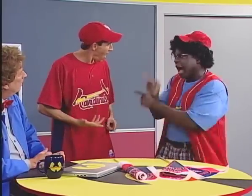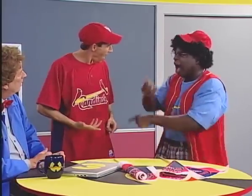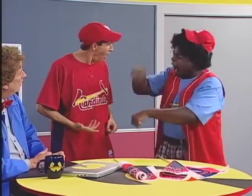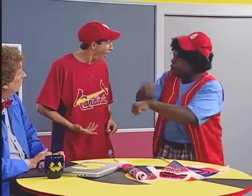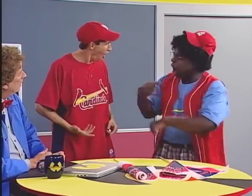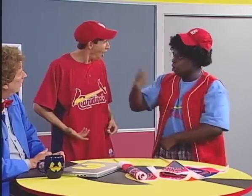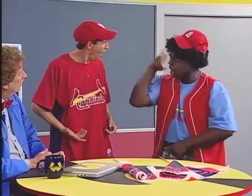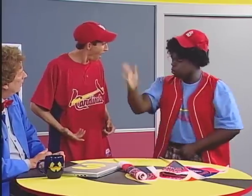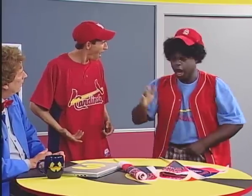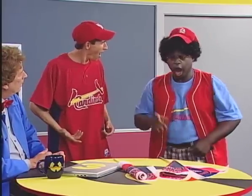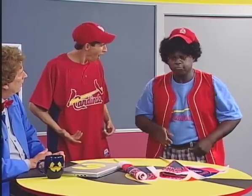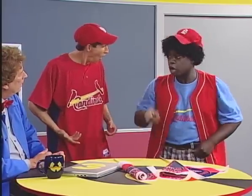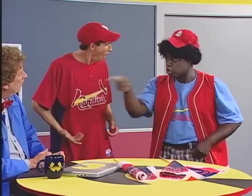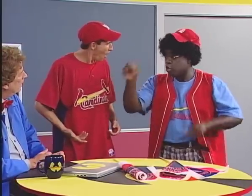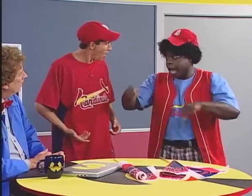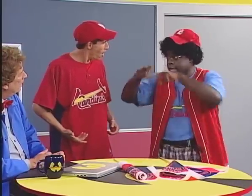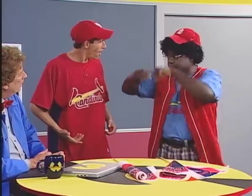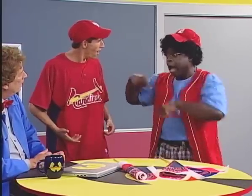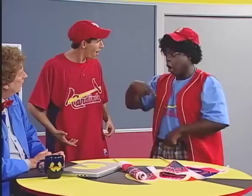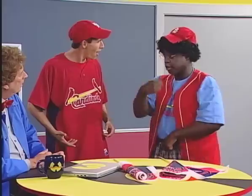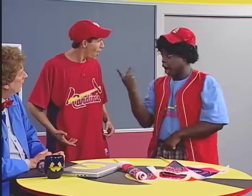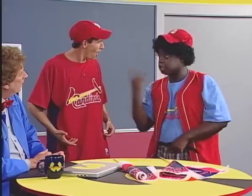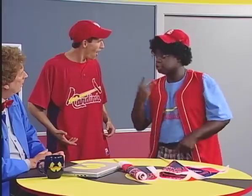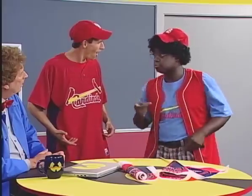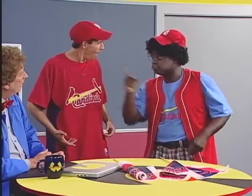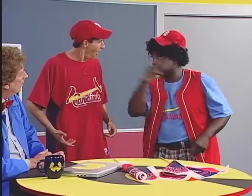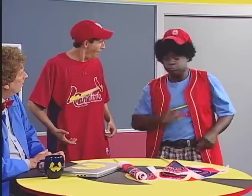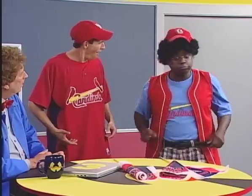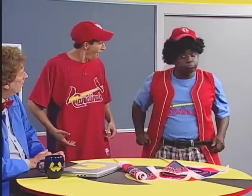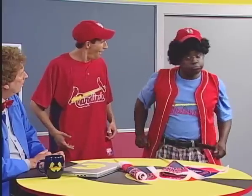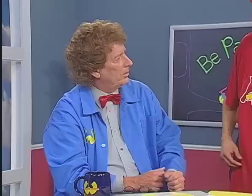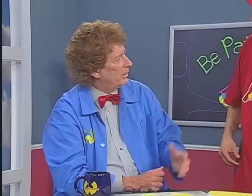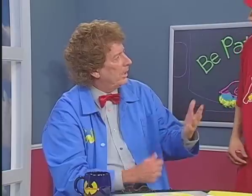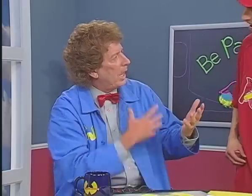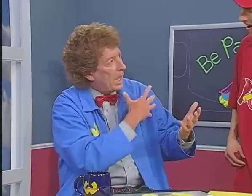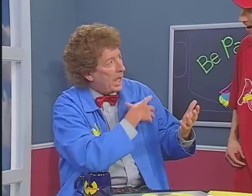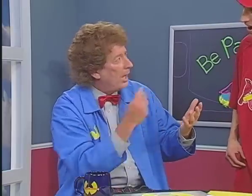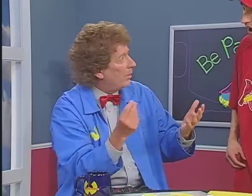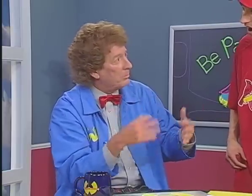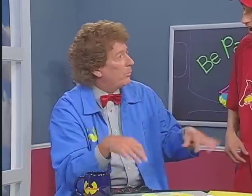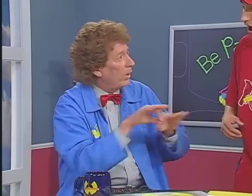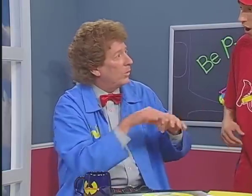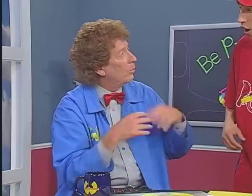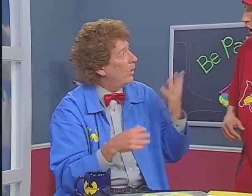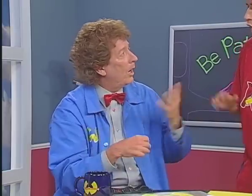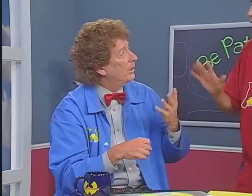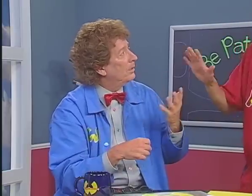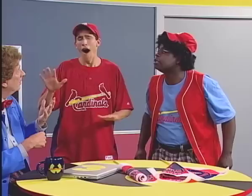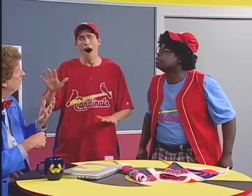RIGHT, RIGHT. OF COURSE I WILL. YOU CAN DEPEND ON US. AND WHAT IS IMPORTANT?